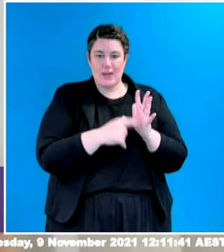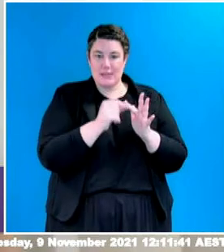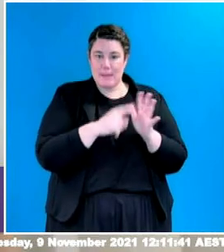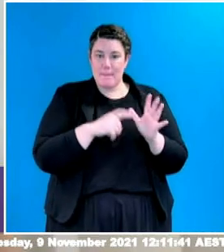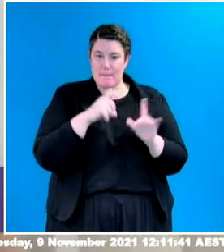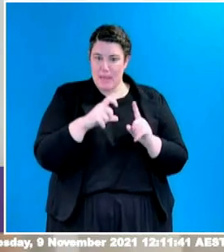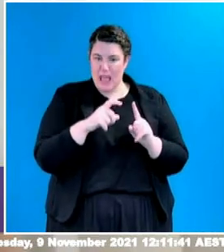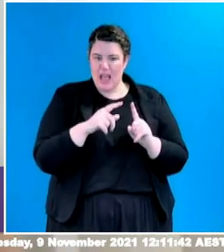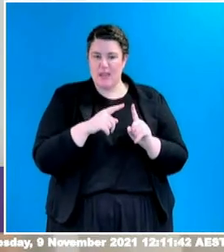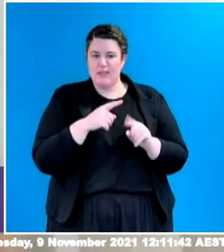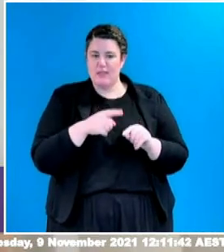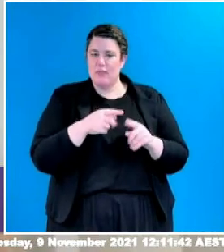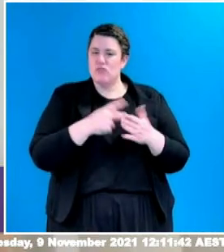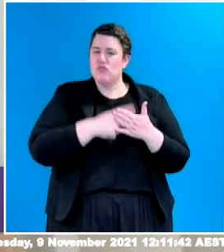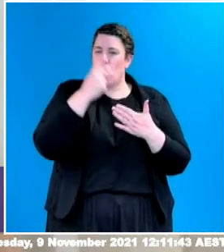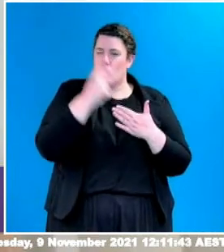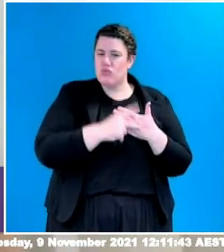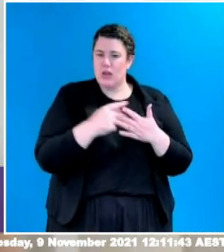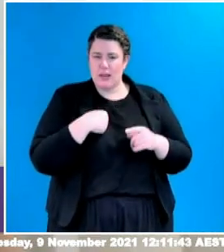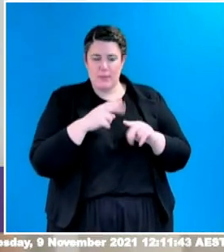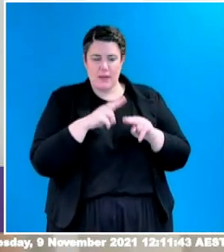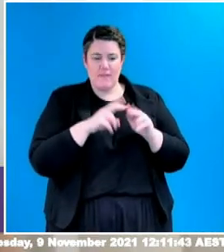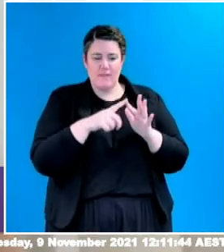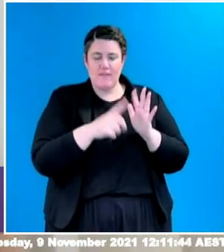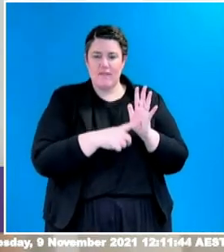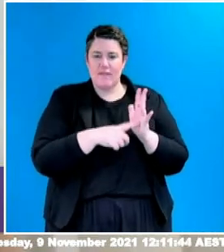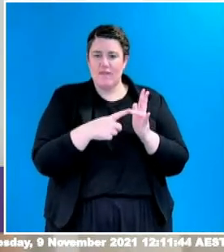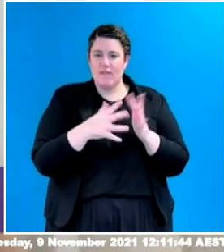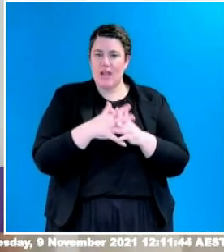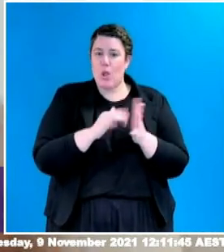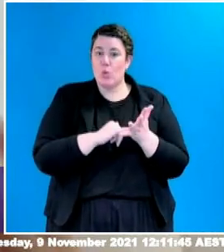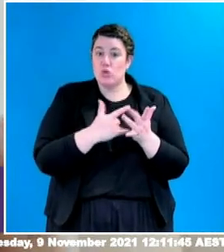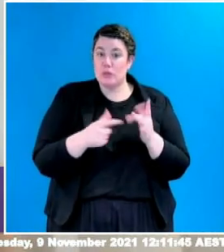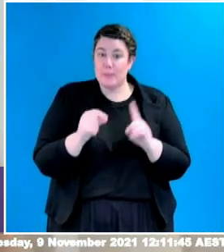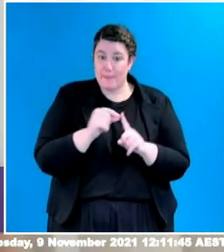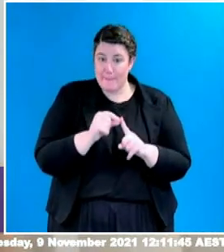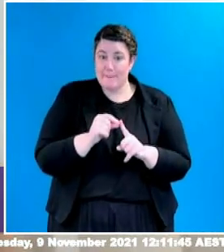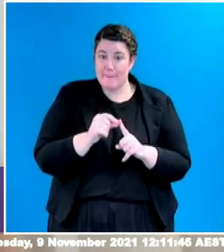did a Westpac Social Change Fellowship --- was there were no actual disability